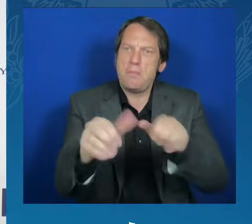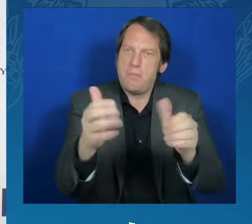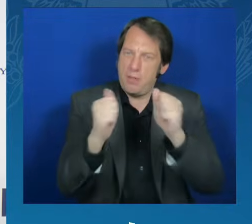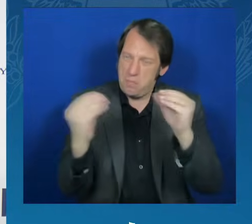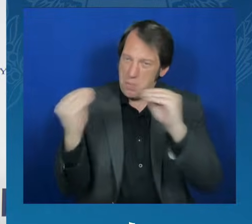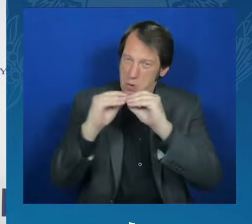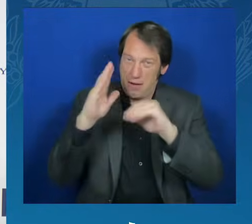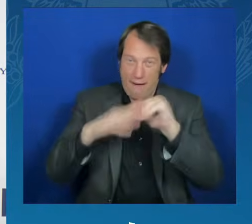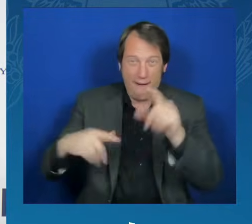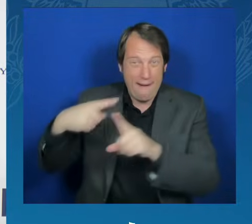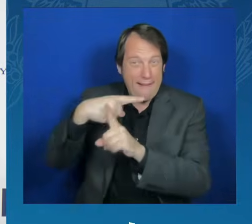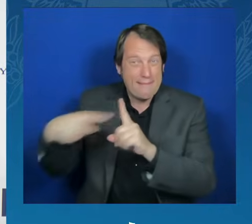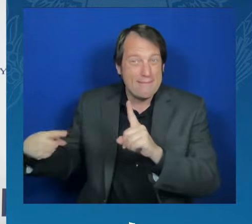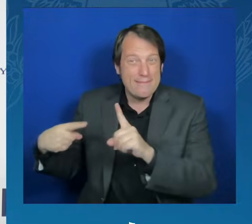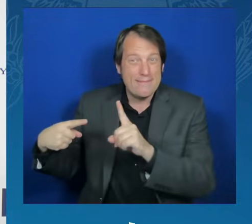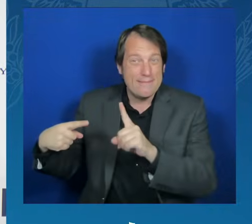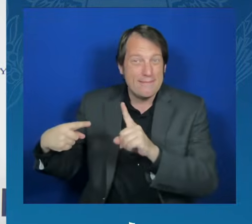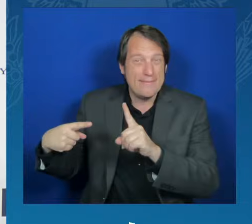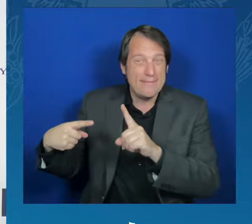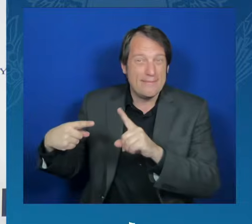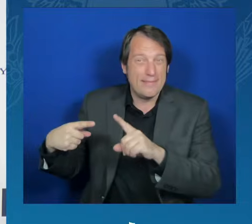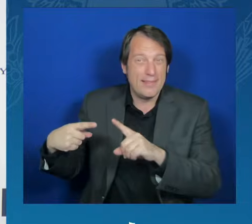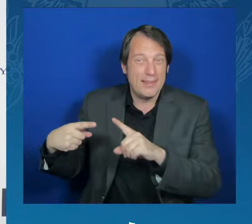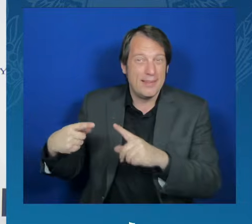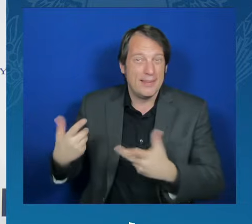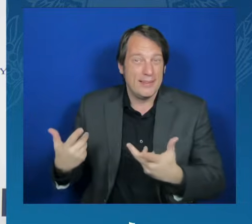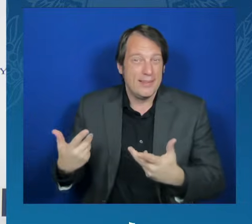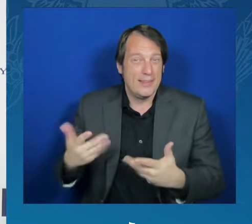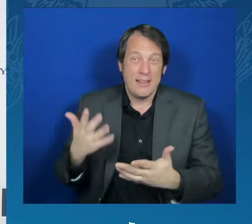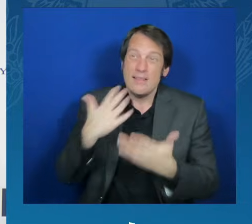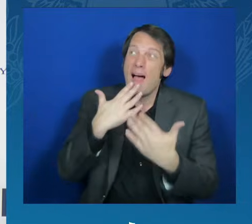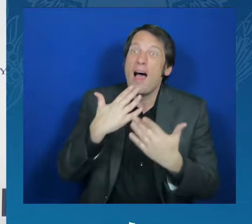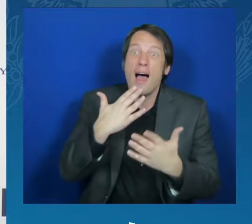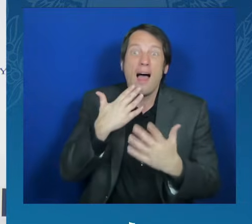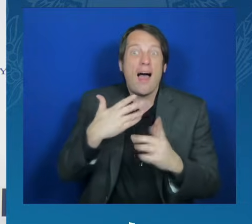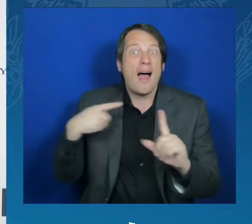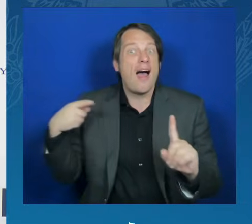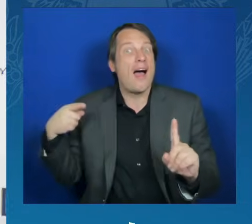in part, to a massive supply of American and European weapons.